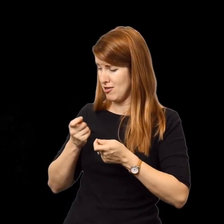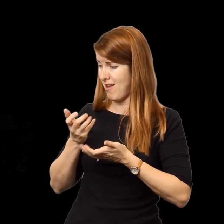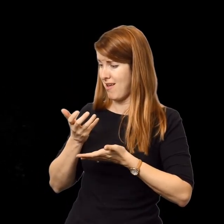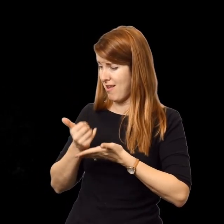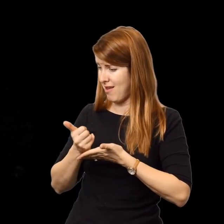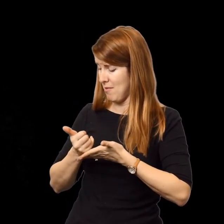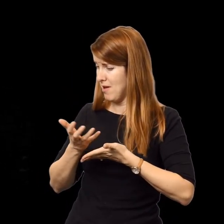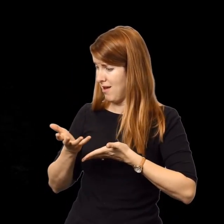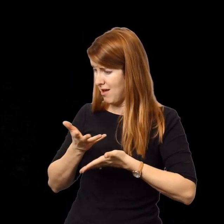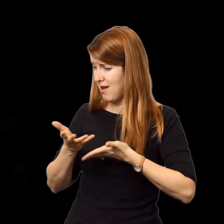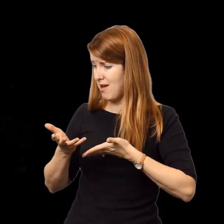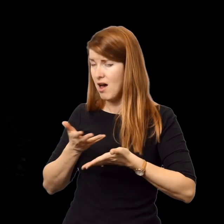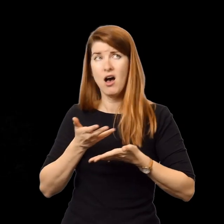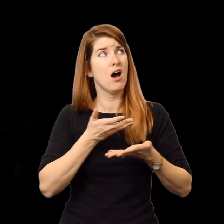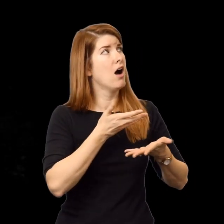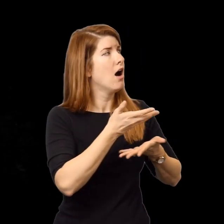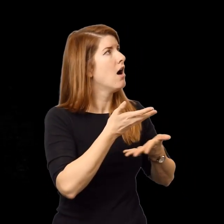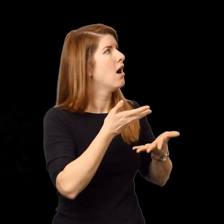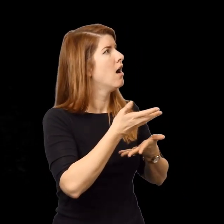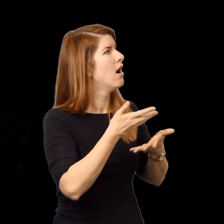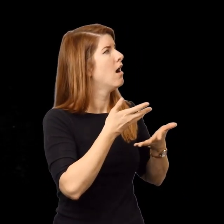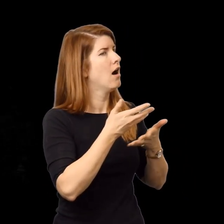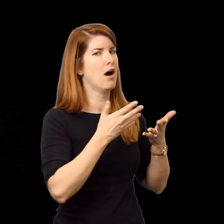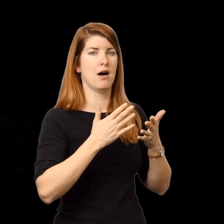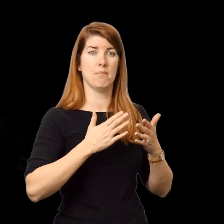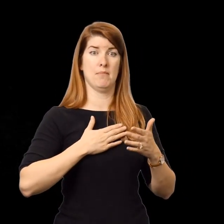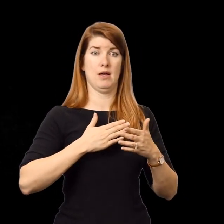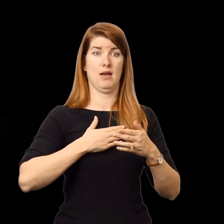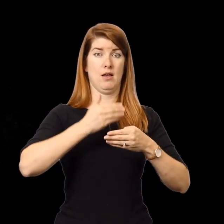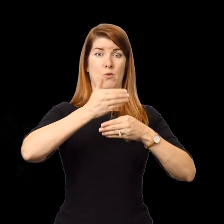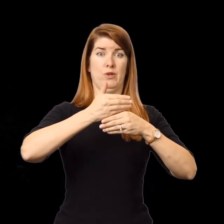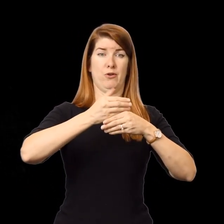The more the parents helps them manage that, the more the window of tolerance